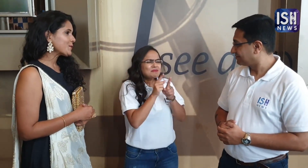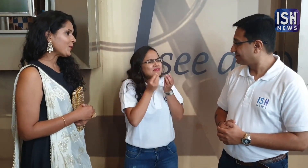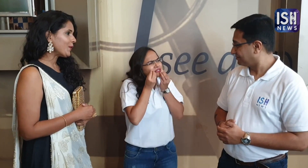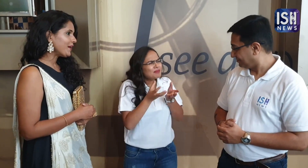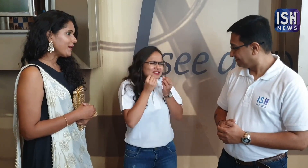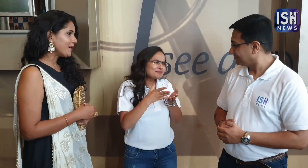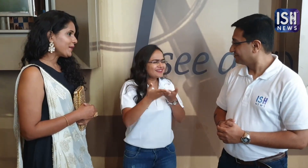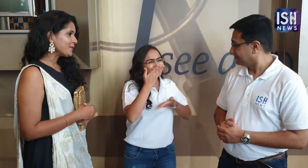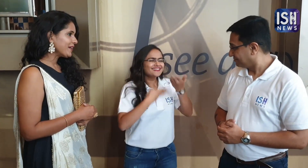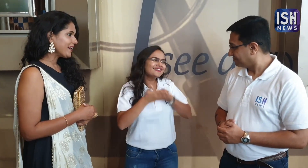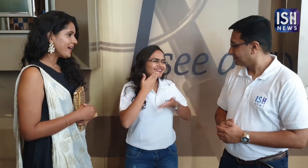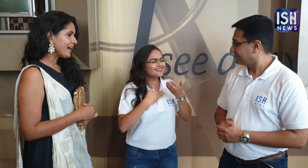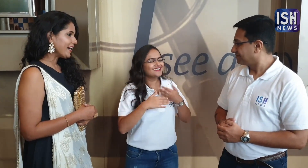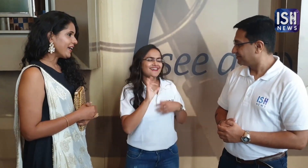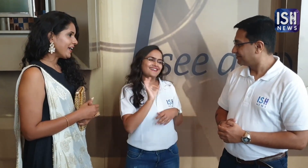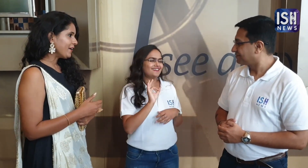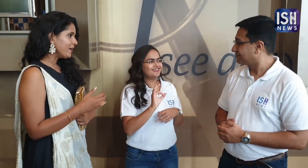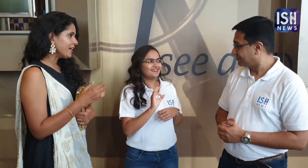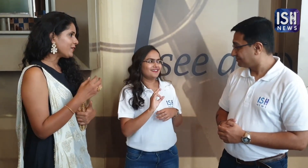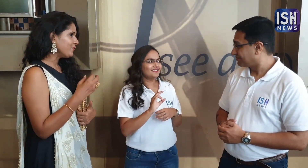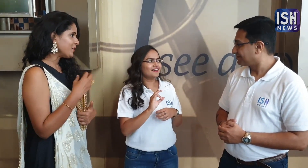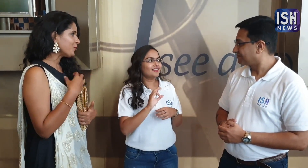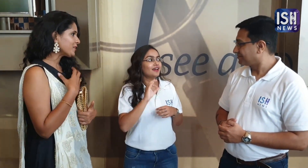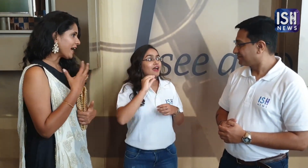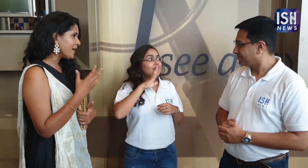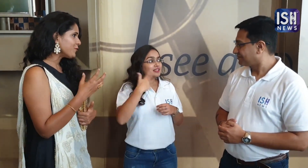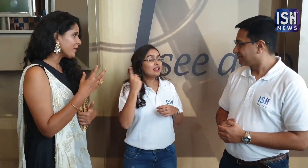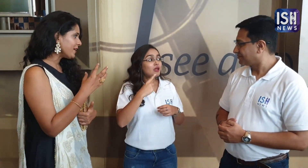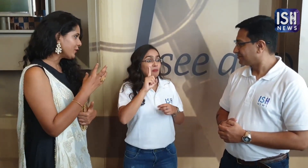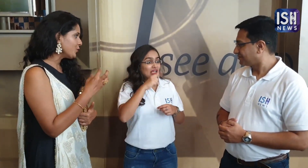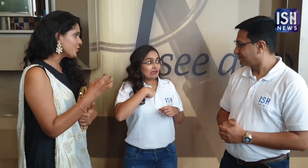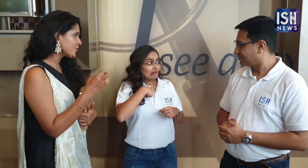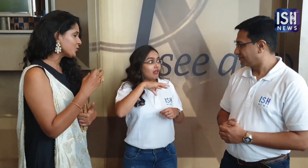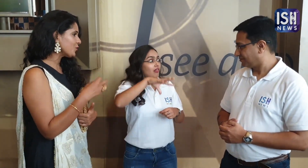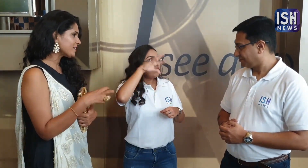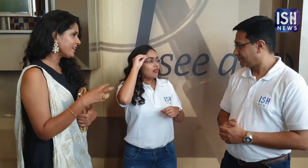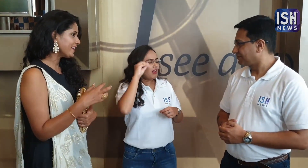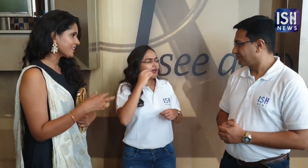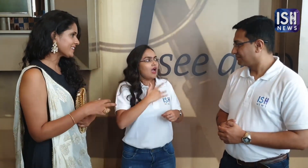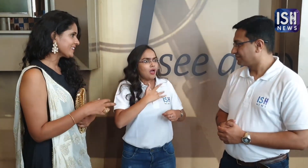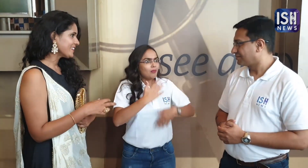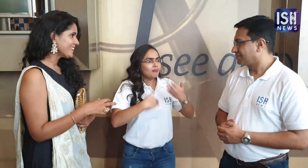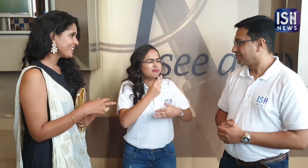We took a little time to get used to it.